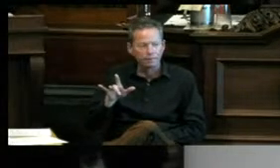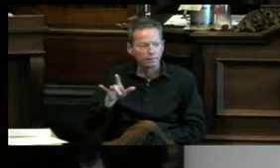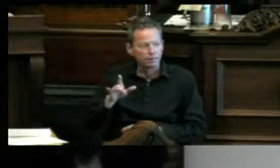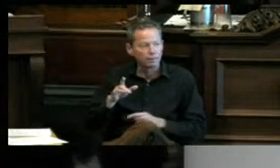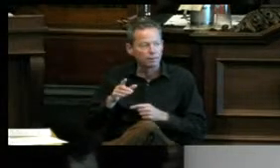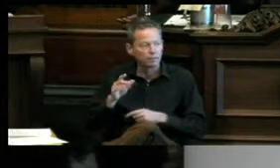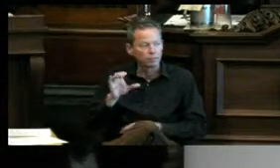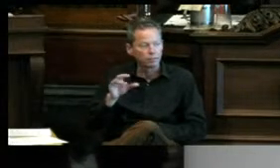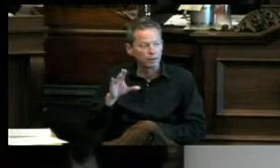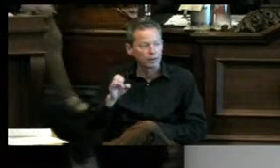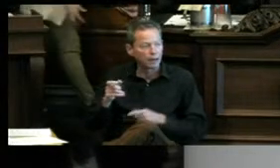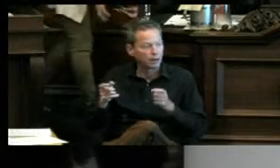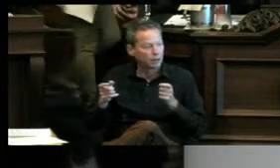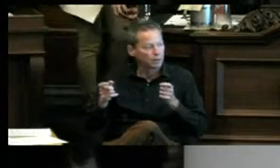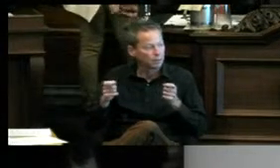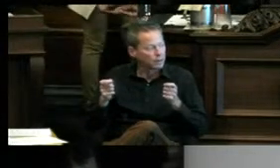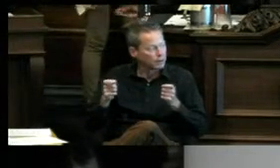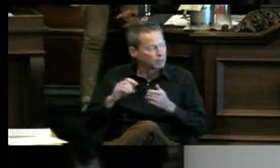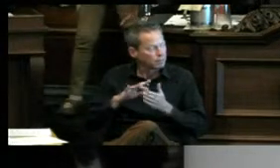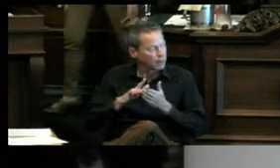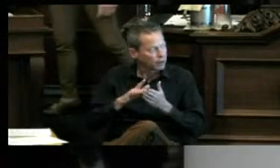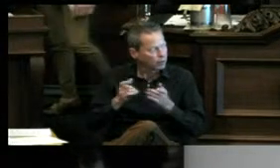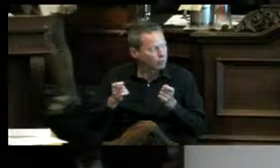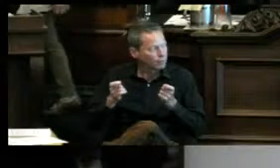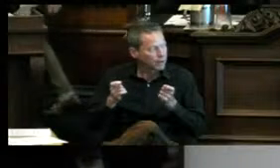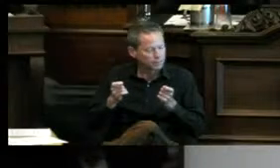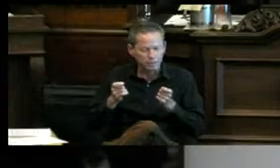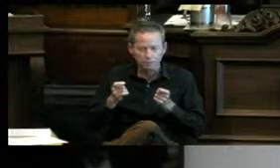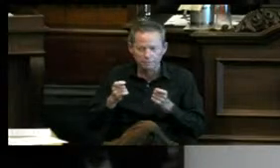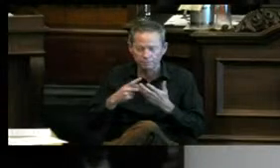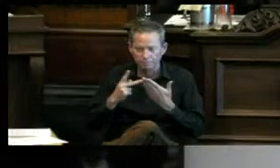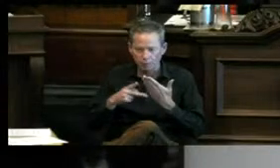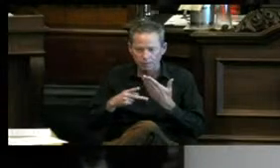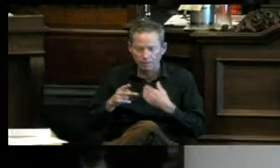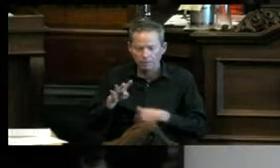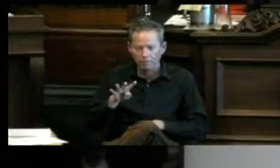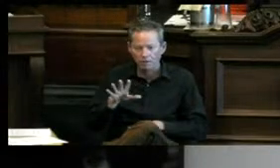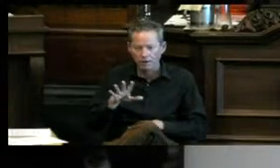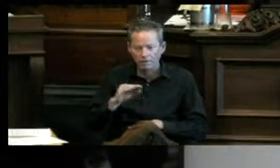up the outreach, taking place in 2025 through what is called the